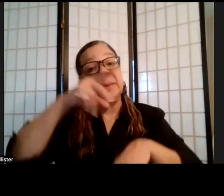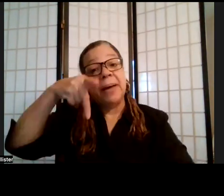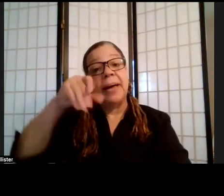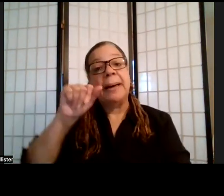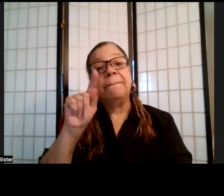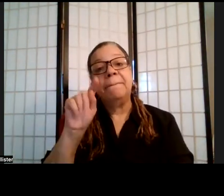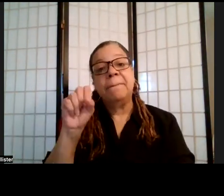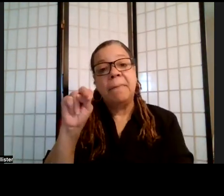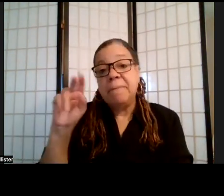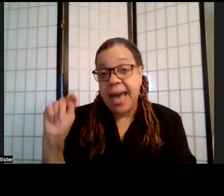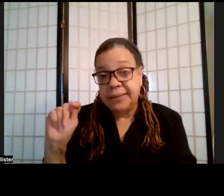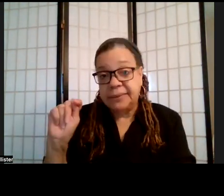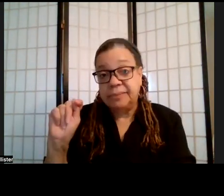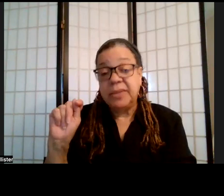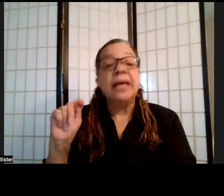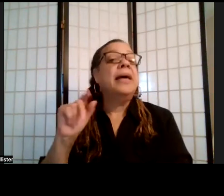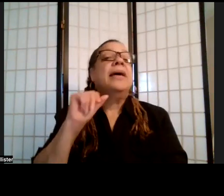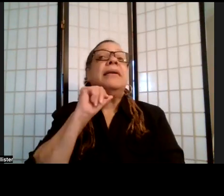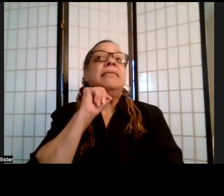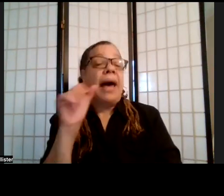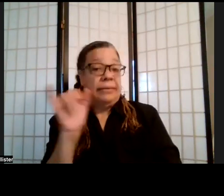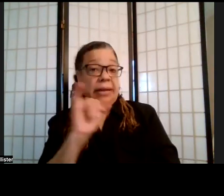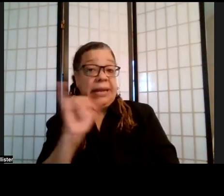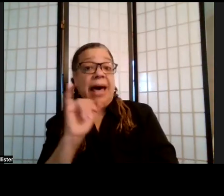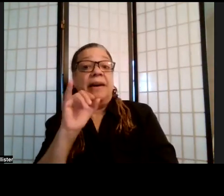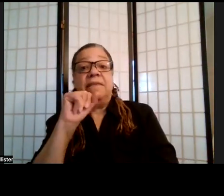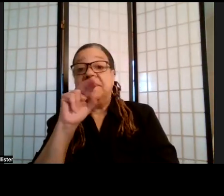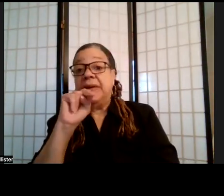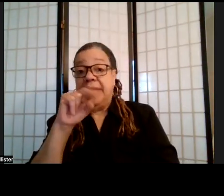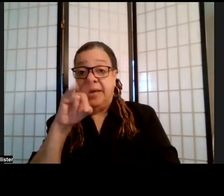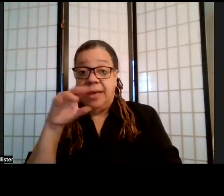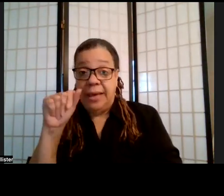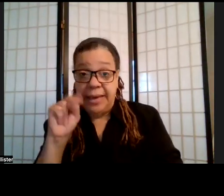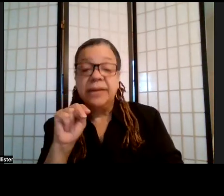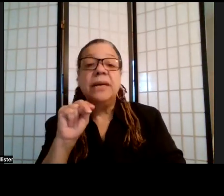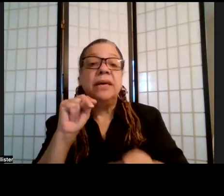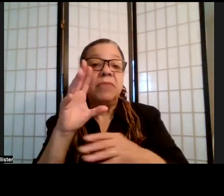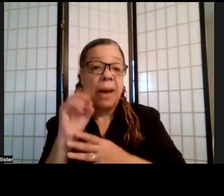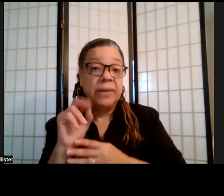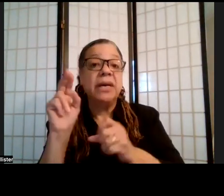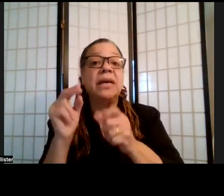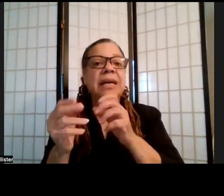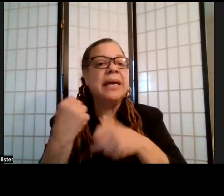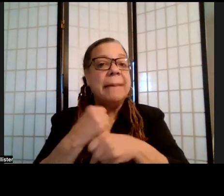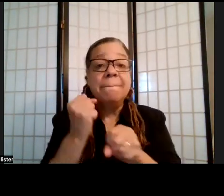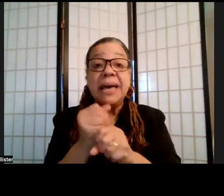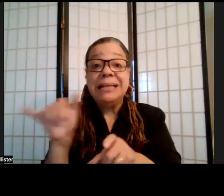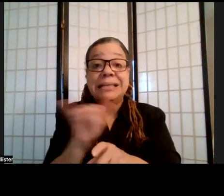and not on the product, as long as Indian companies were using a different process they could make something identical to what international companies